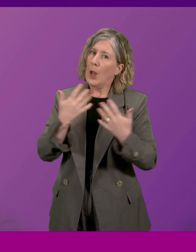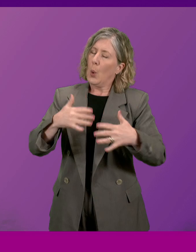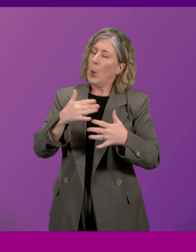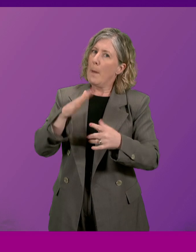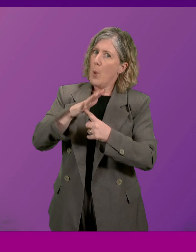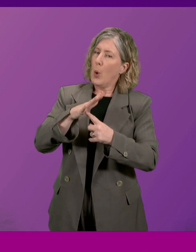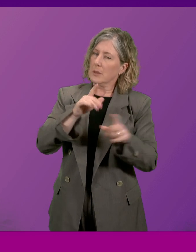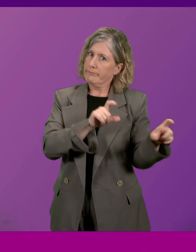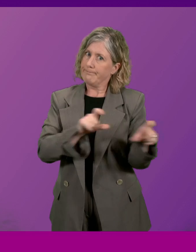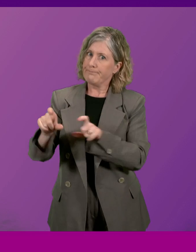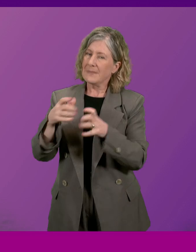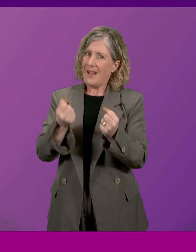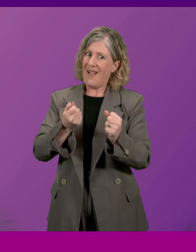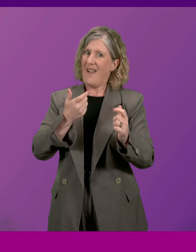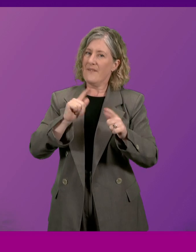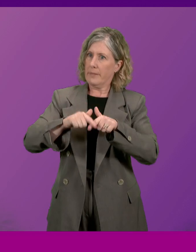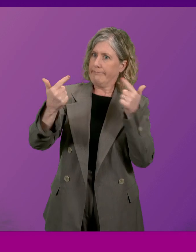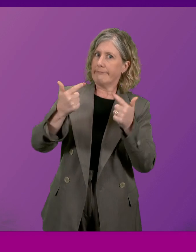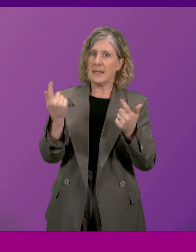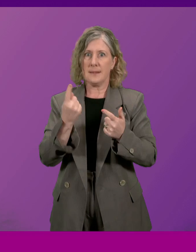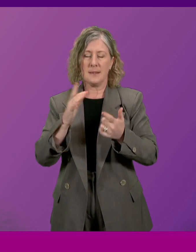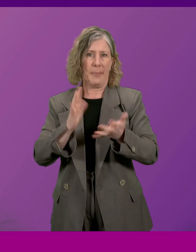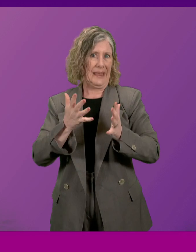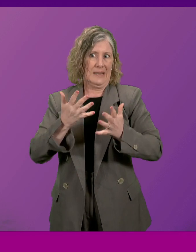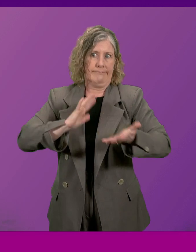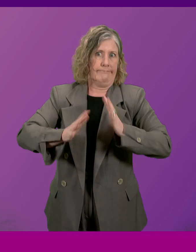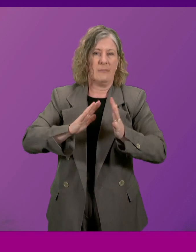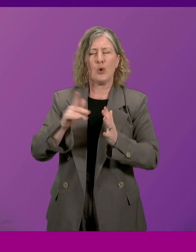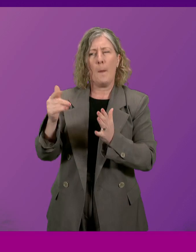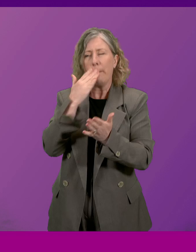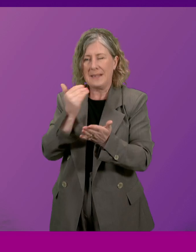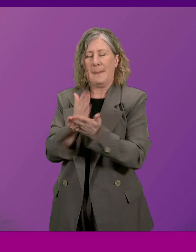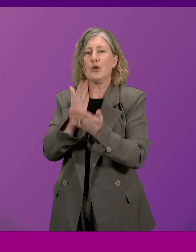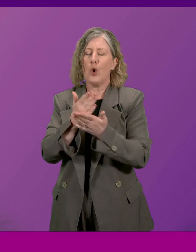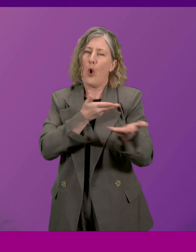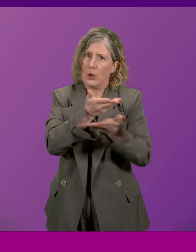that the deaf and deafblind community is fully consulted on what the new service will look like.